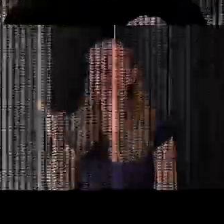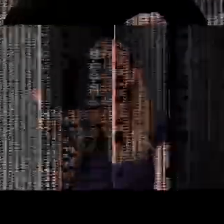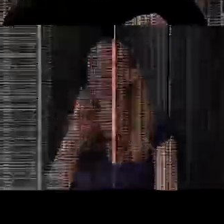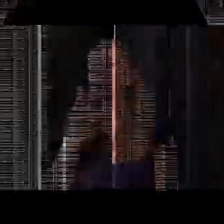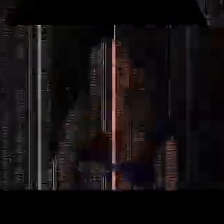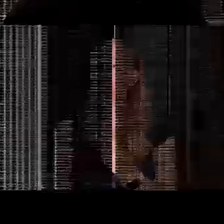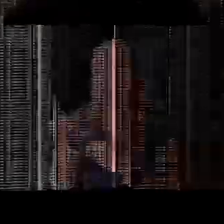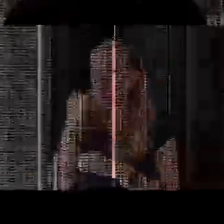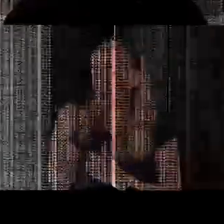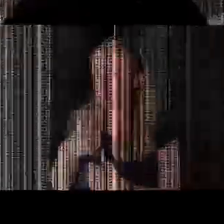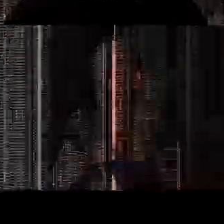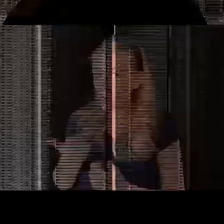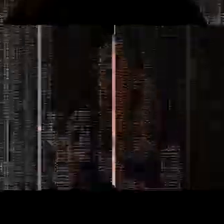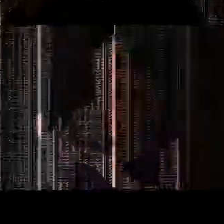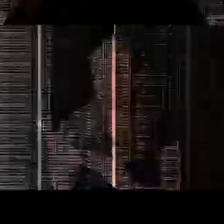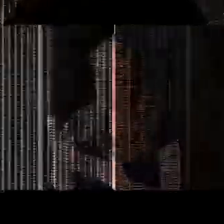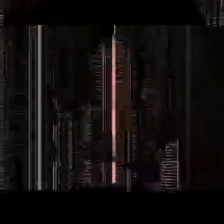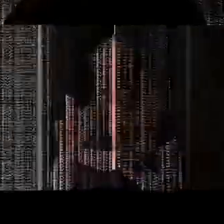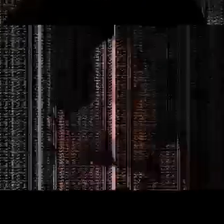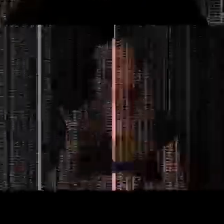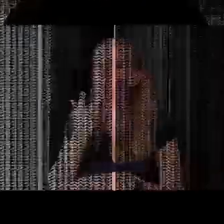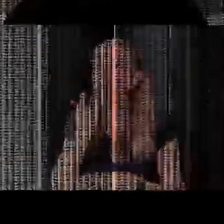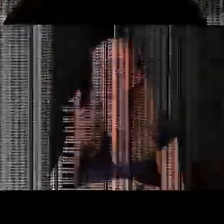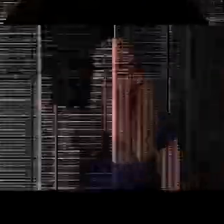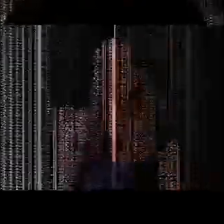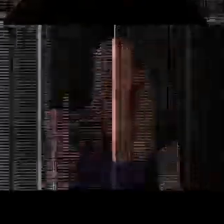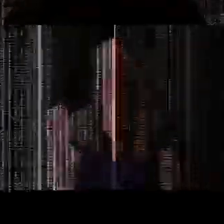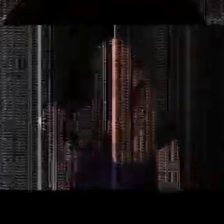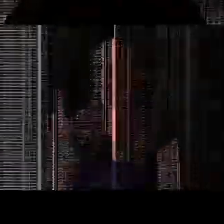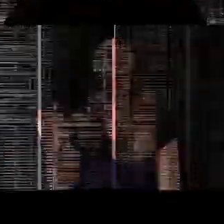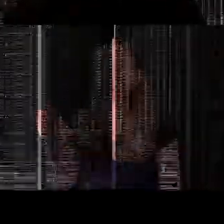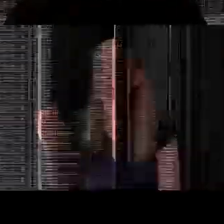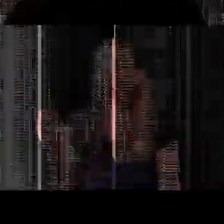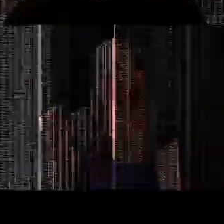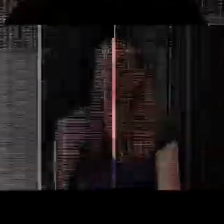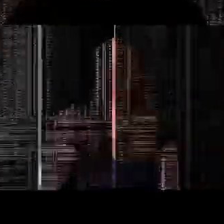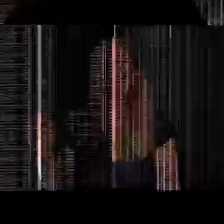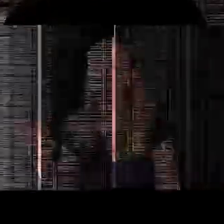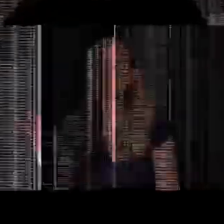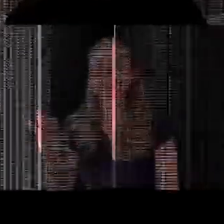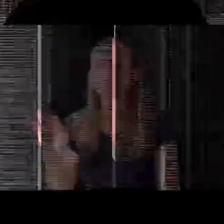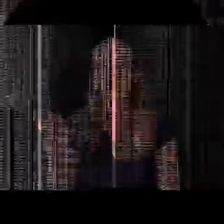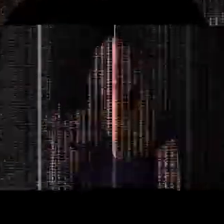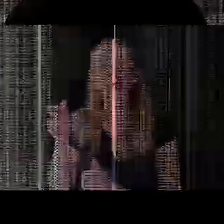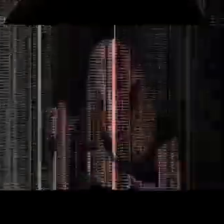we provided user preferences like toggles to let users display what they want, his ability